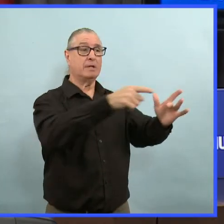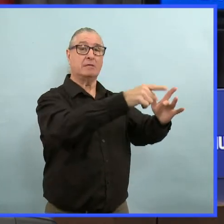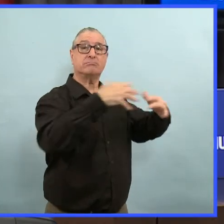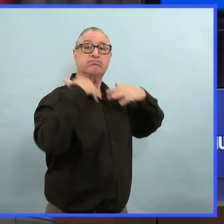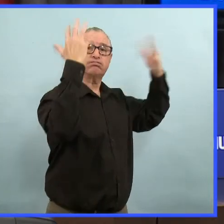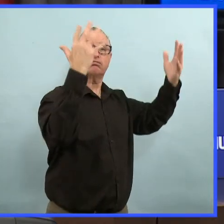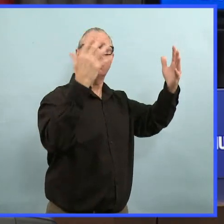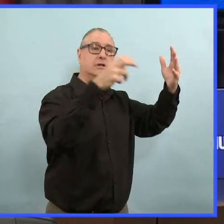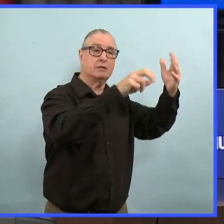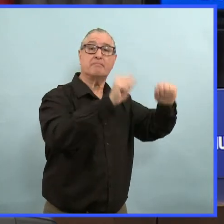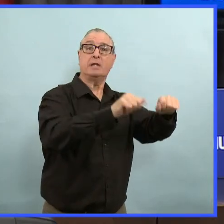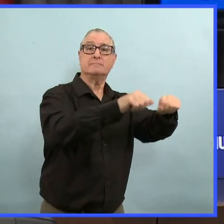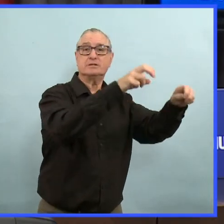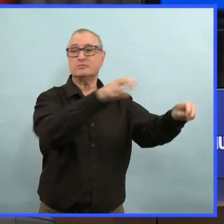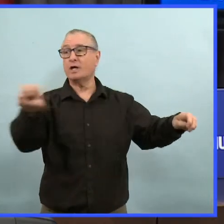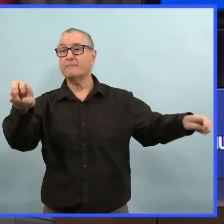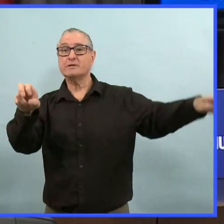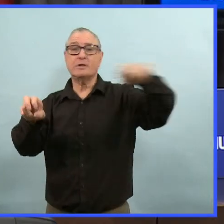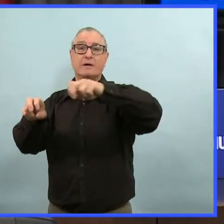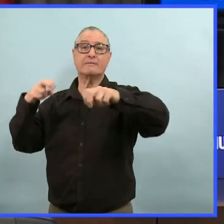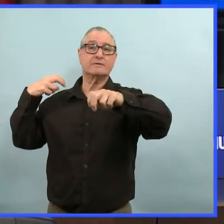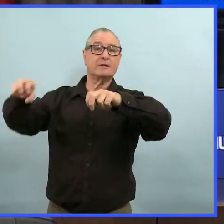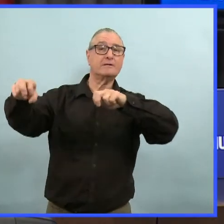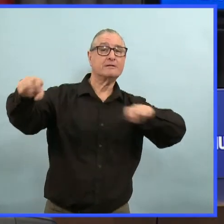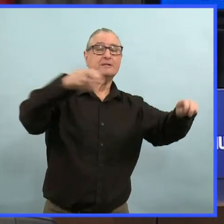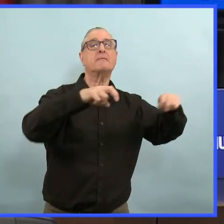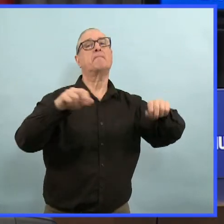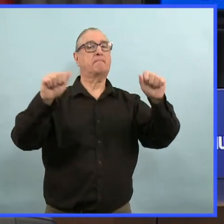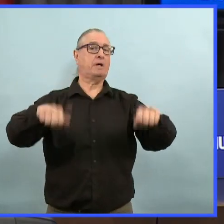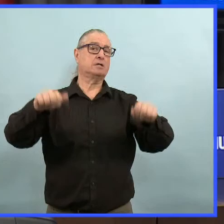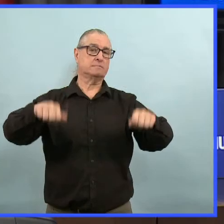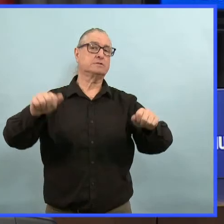but the health system's message to manitobans continues to be focused